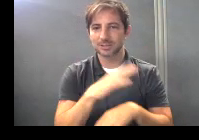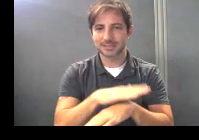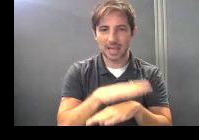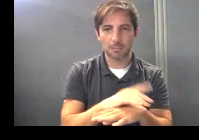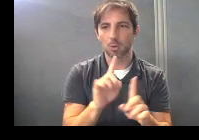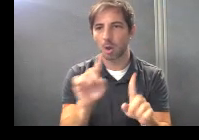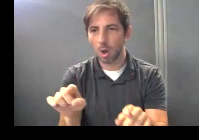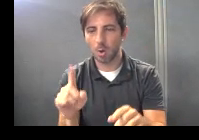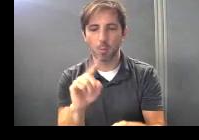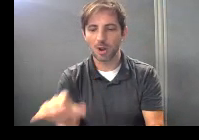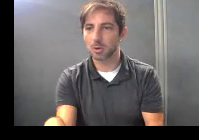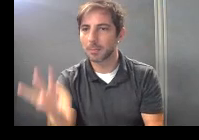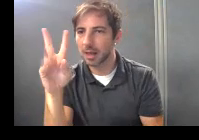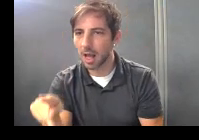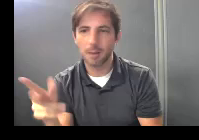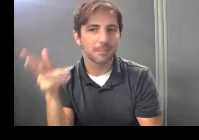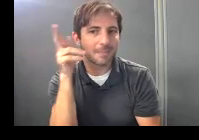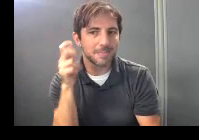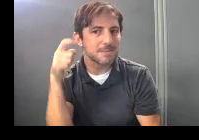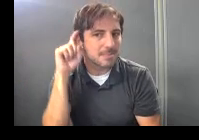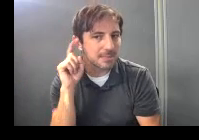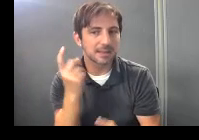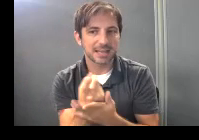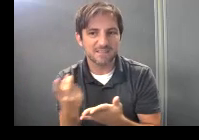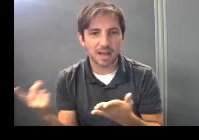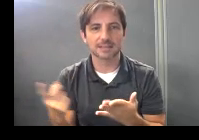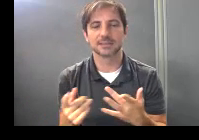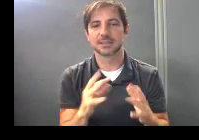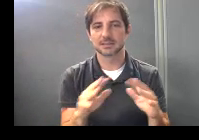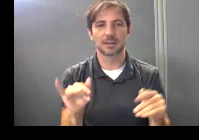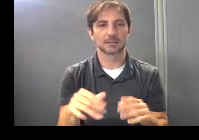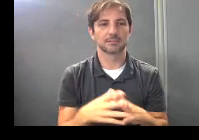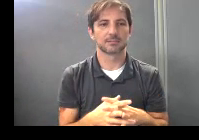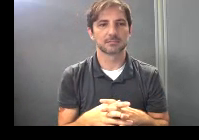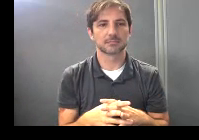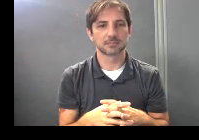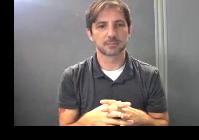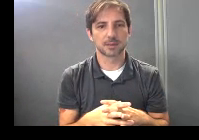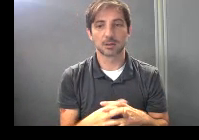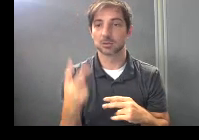DEVICES, THINGS LIKE THAT. THE TWO LAWS YOU ARE PROBABLY AWARE OF THAT